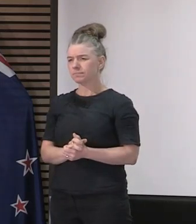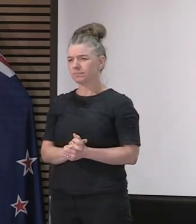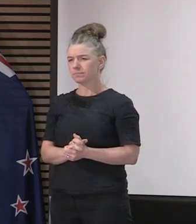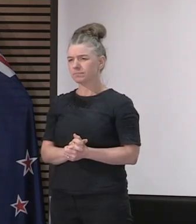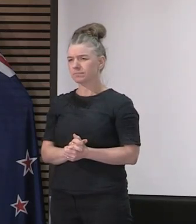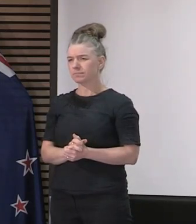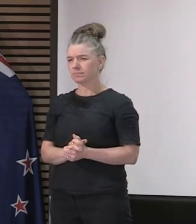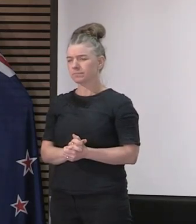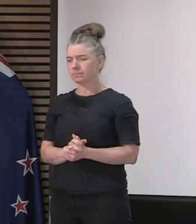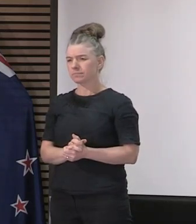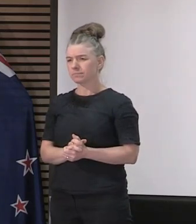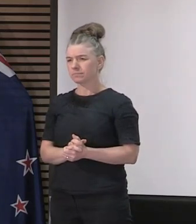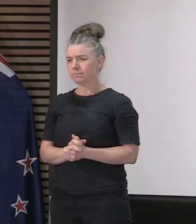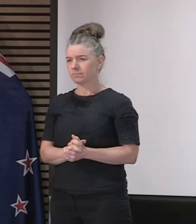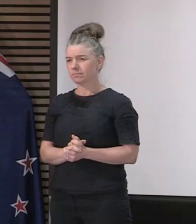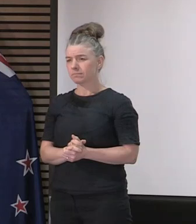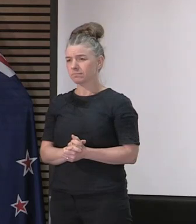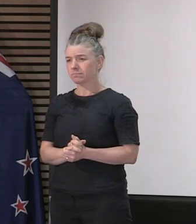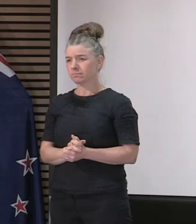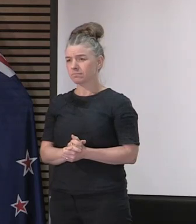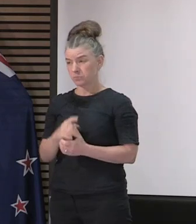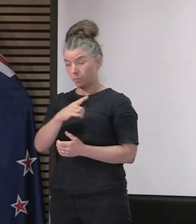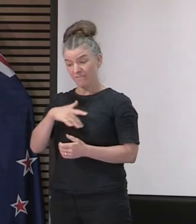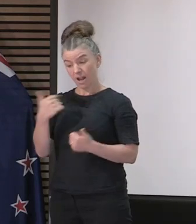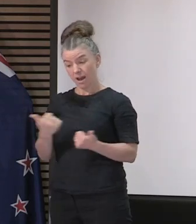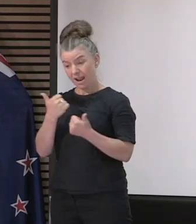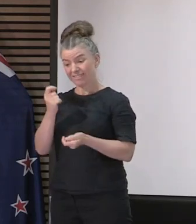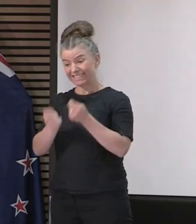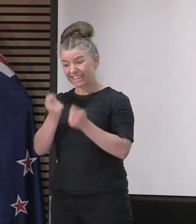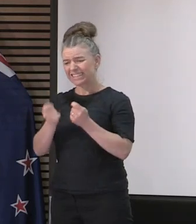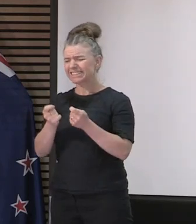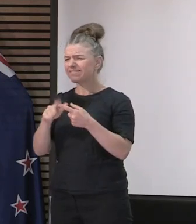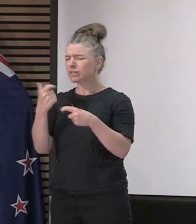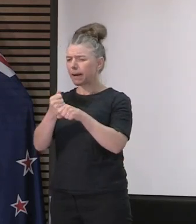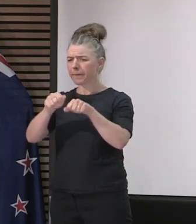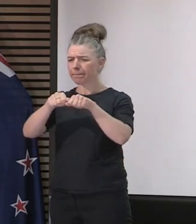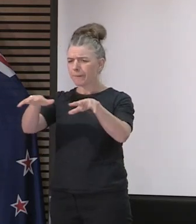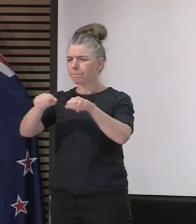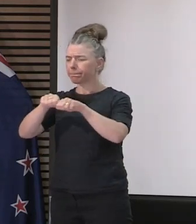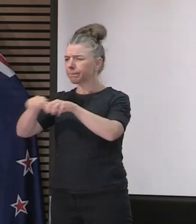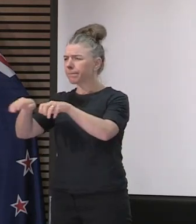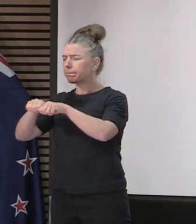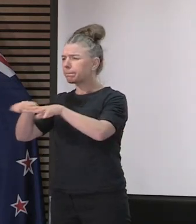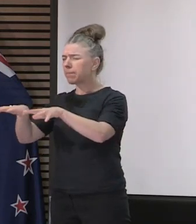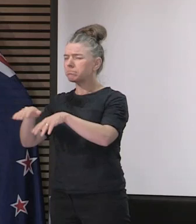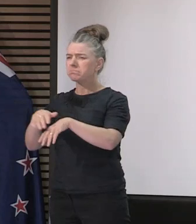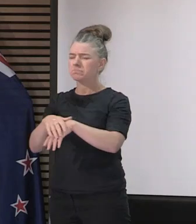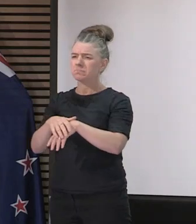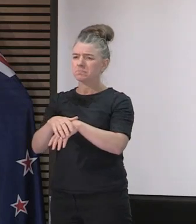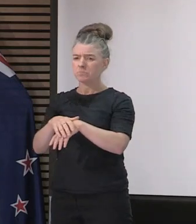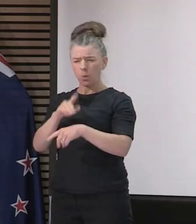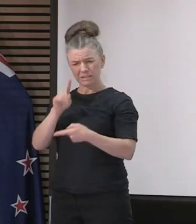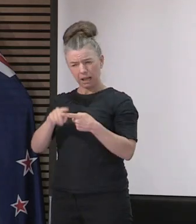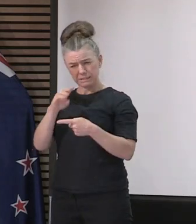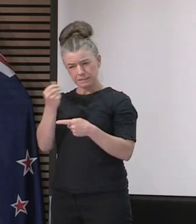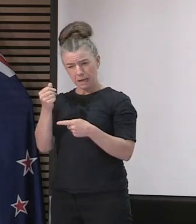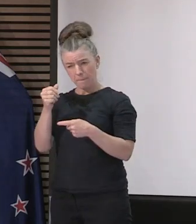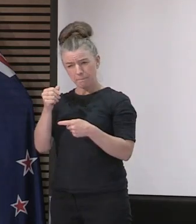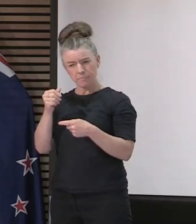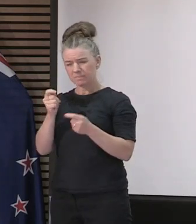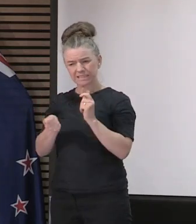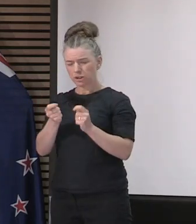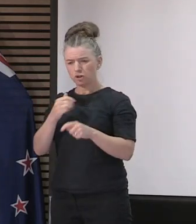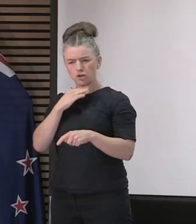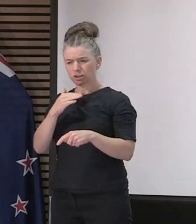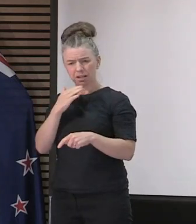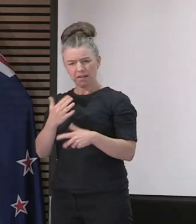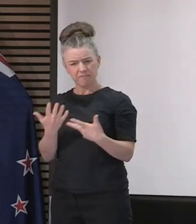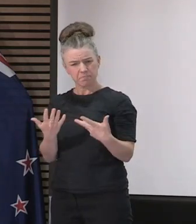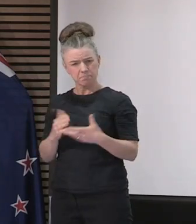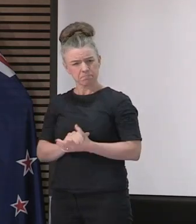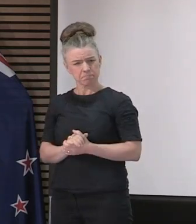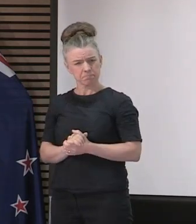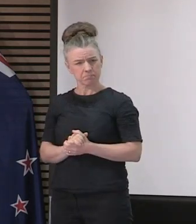been tested to. >> Has been